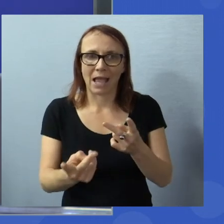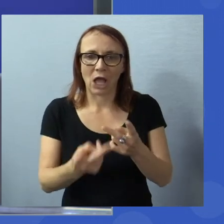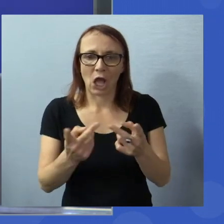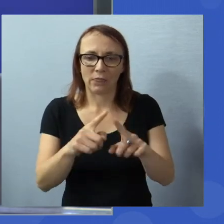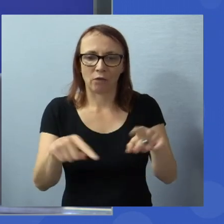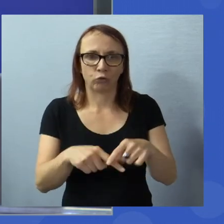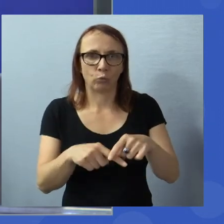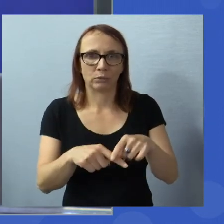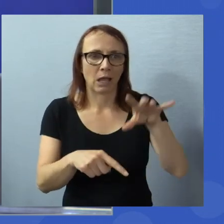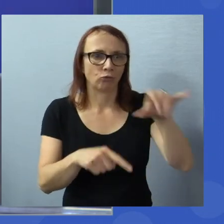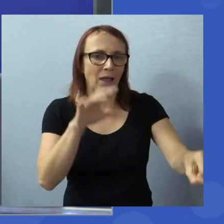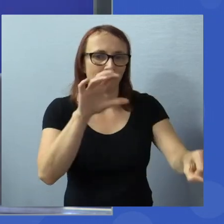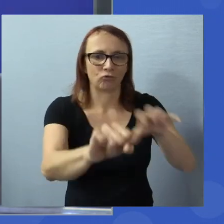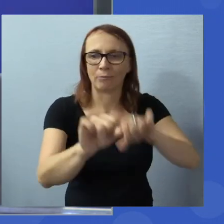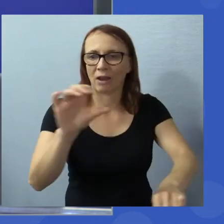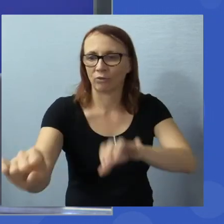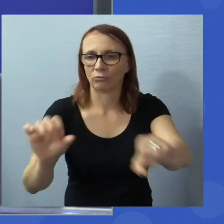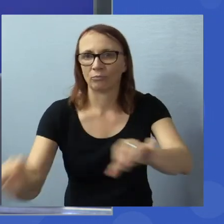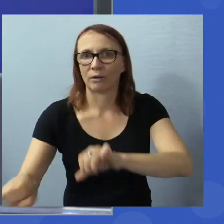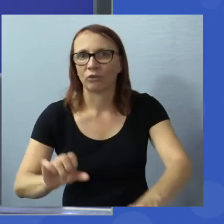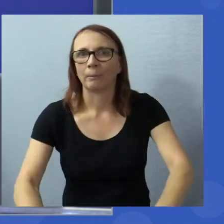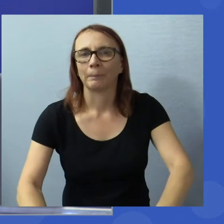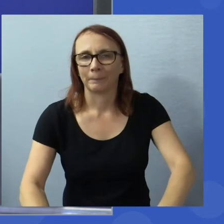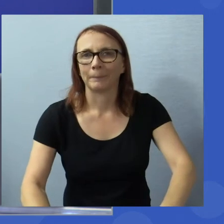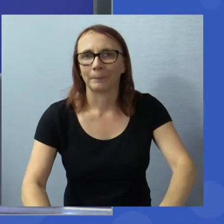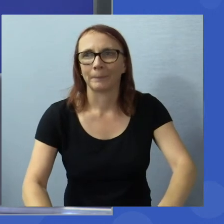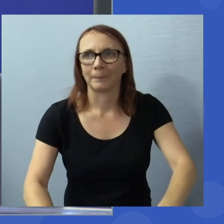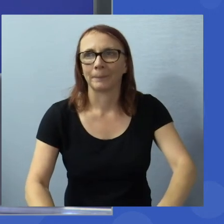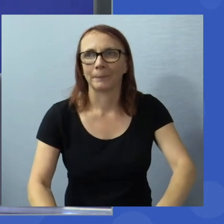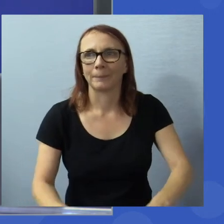that if there's any names for other people using any of these facilities and